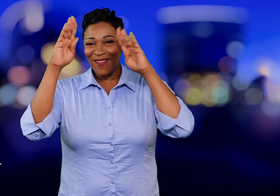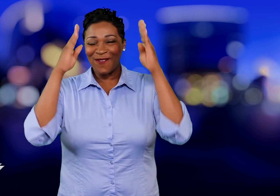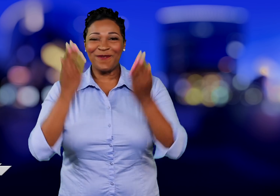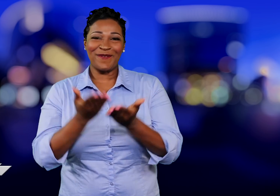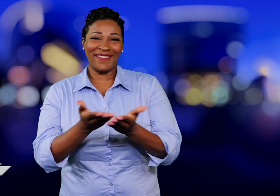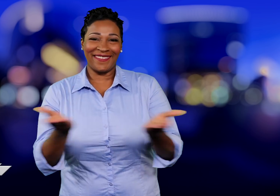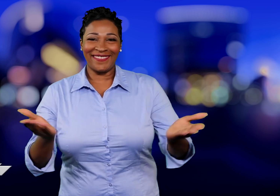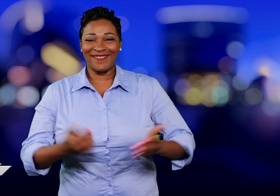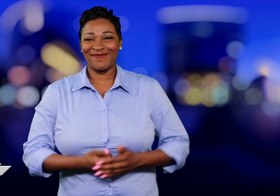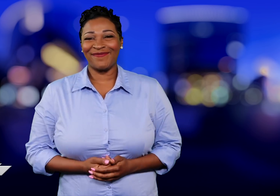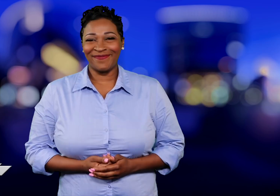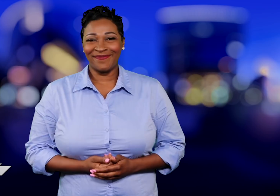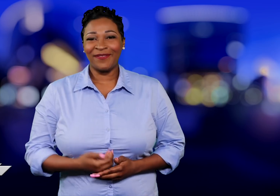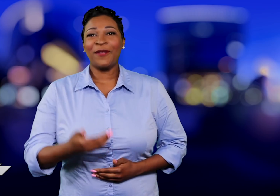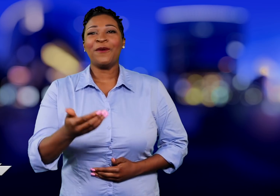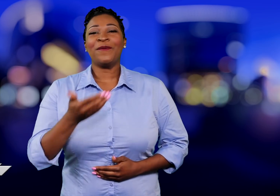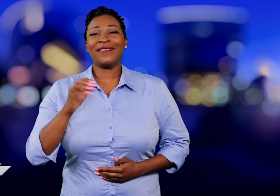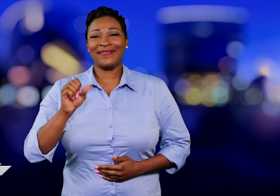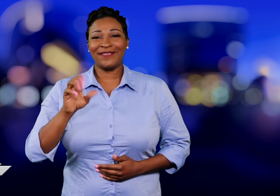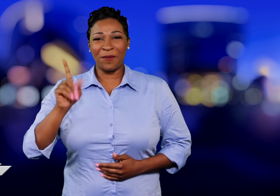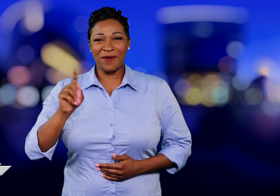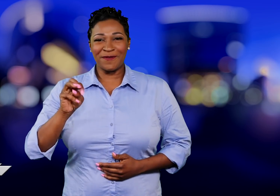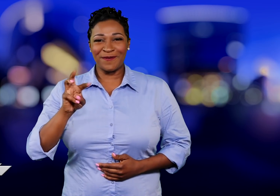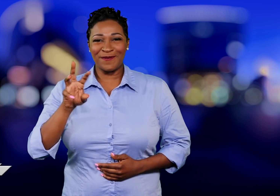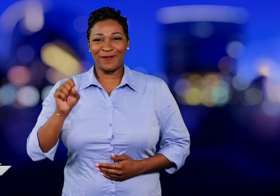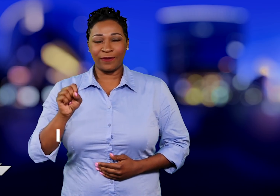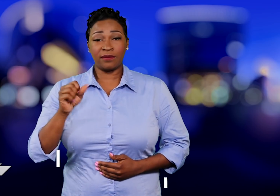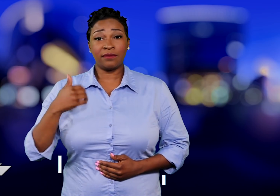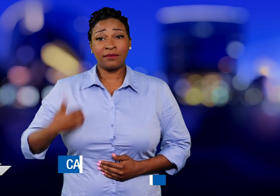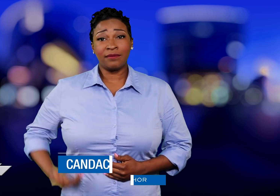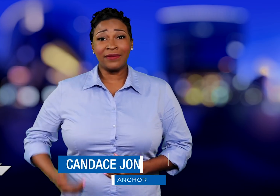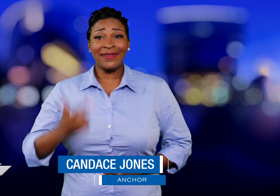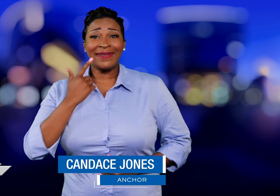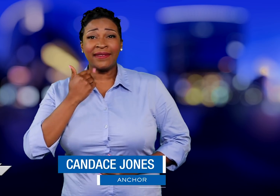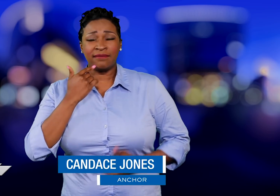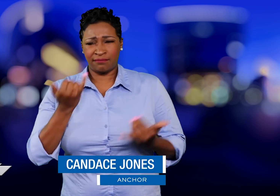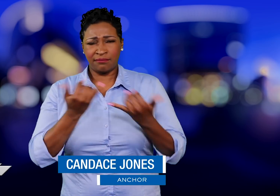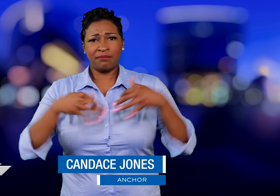Hello everyone. Welcome to Sign1News. I'm Candace Jones.